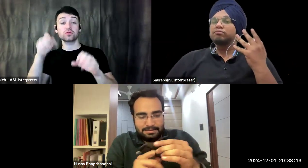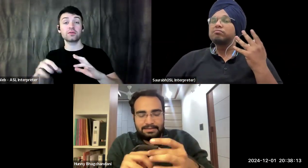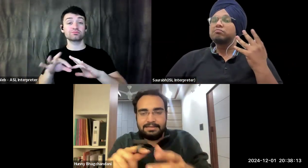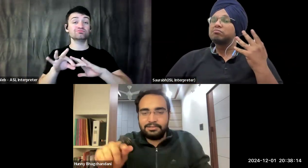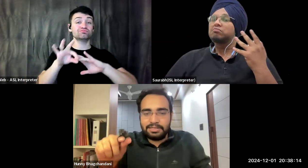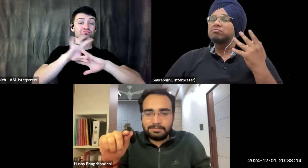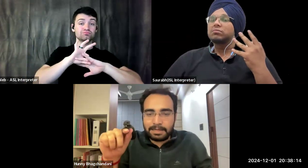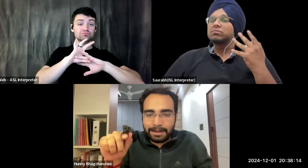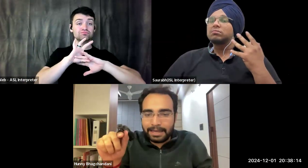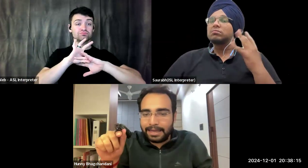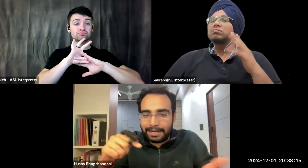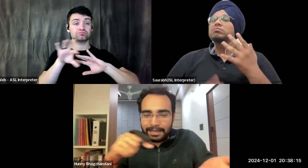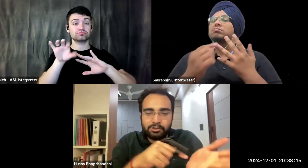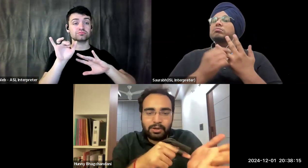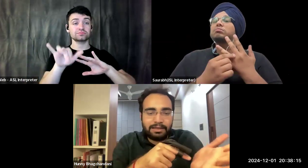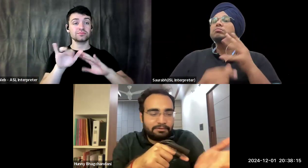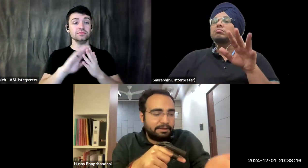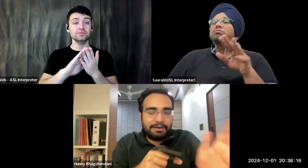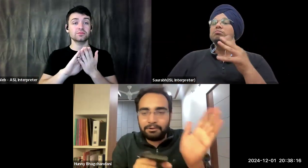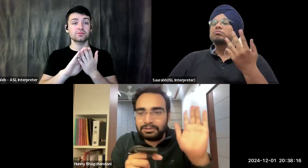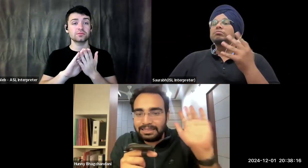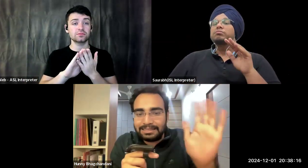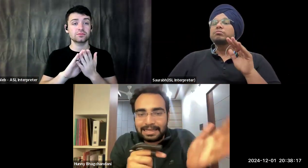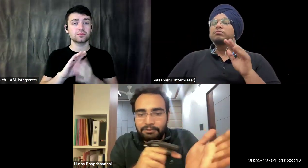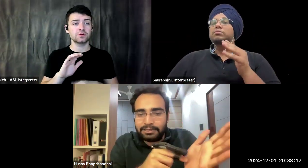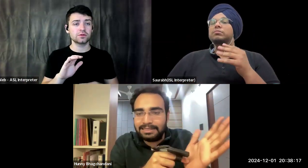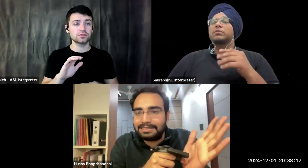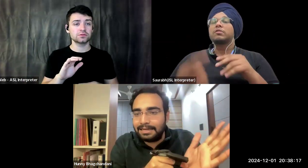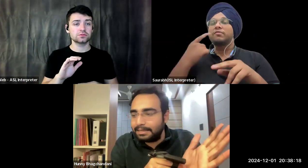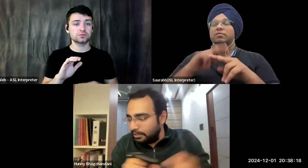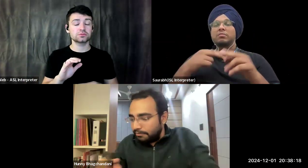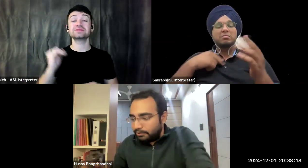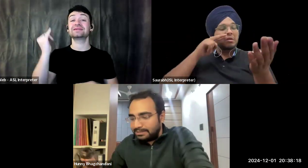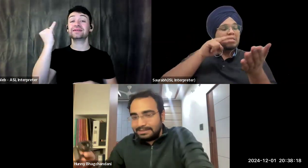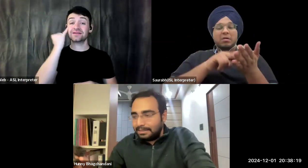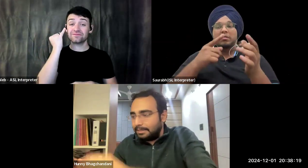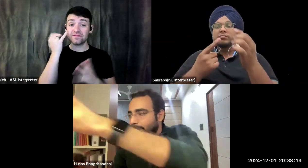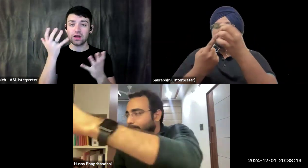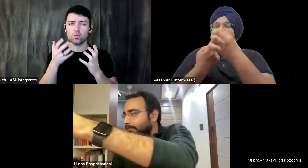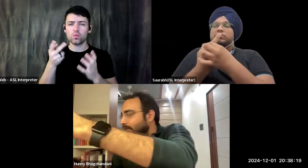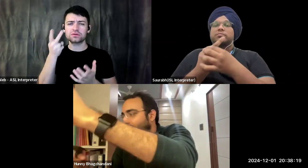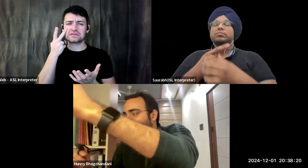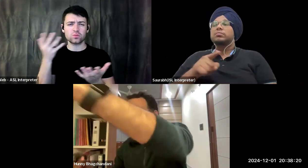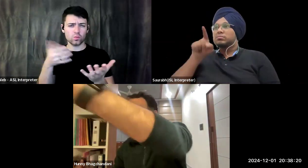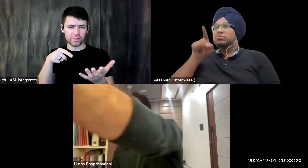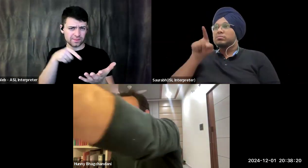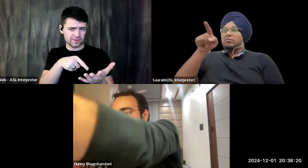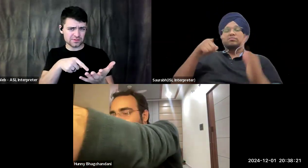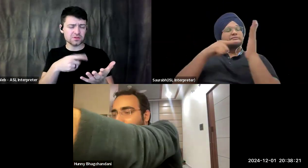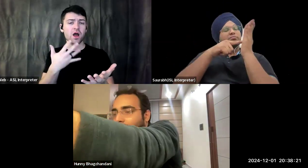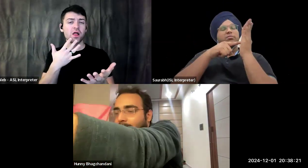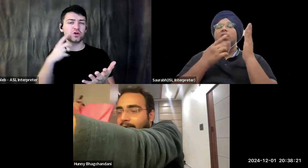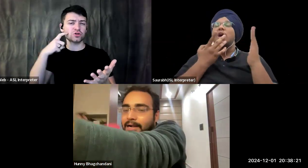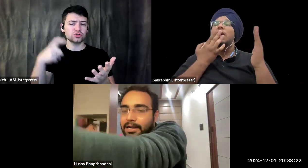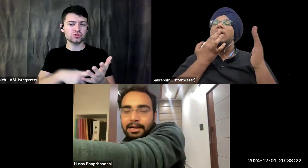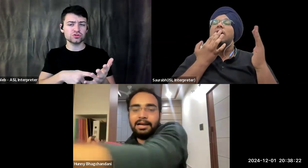So this becomes my AI ring. So if I want to see this? What is this color? What is